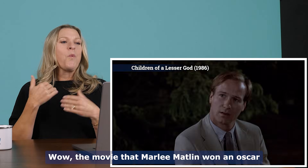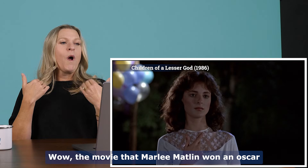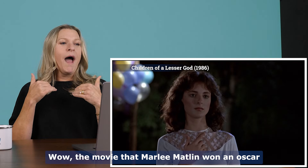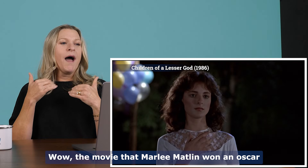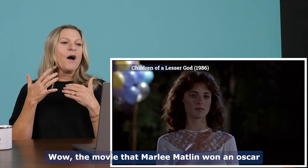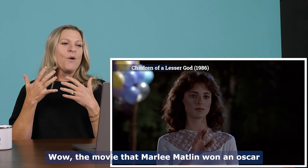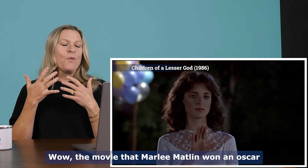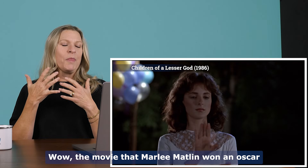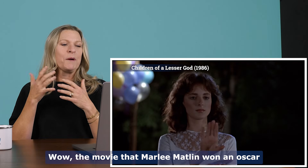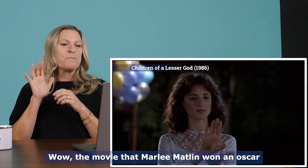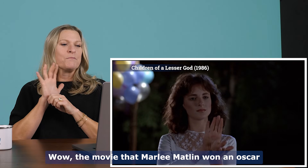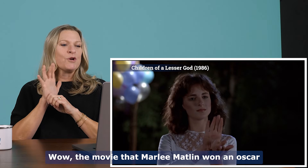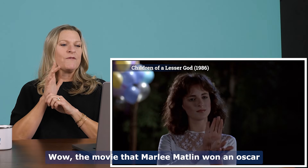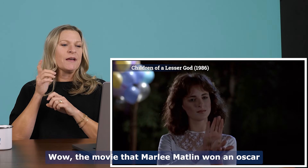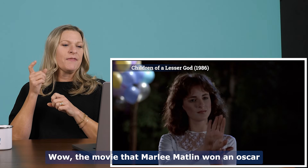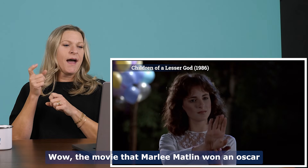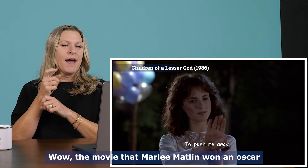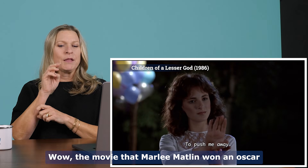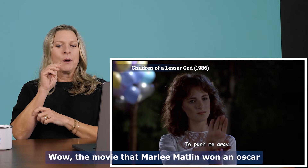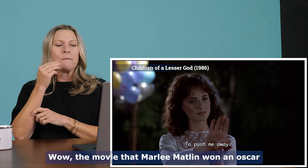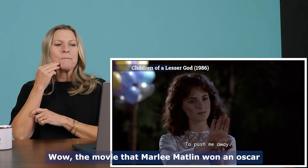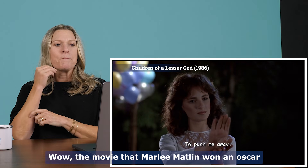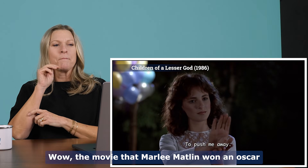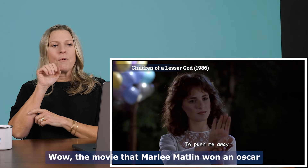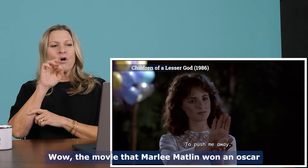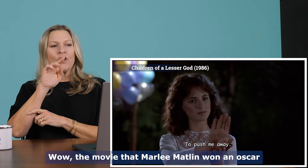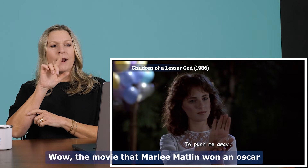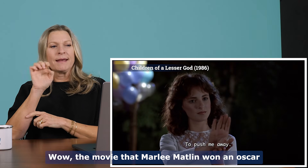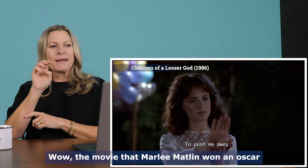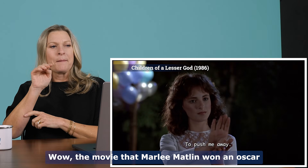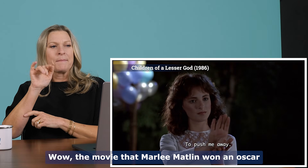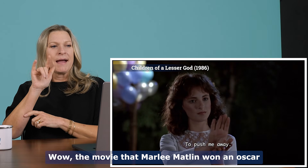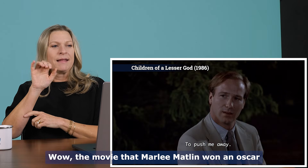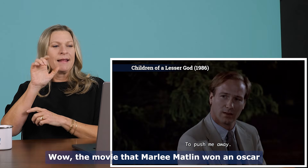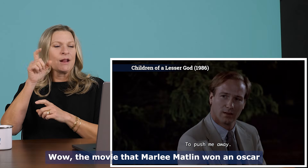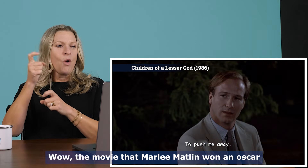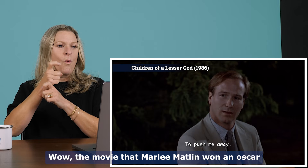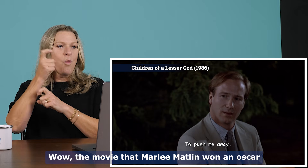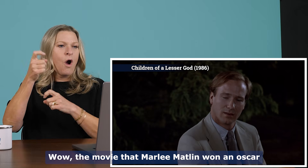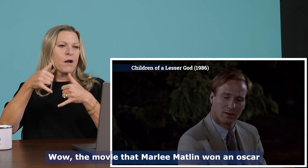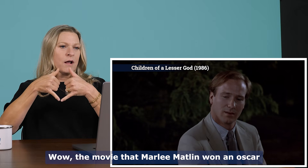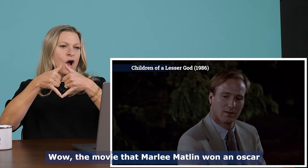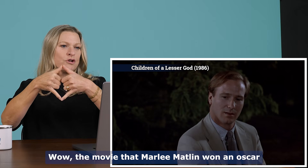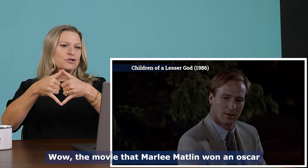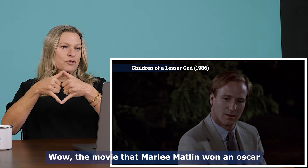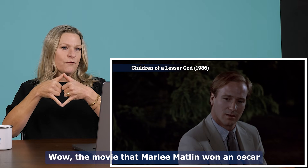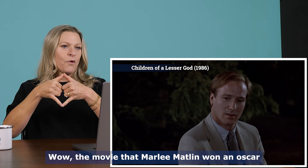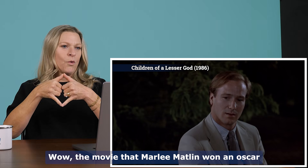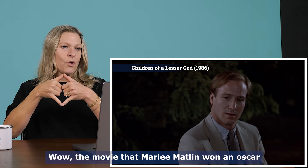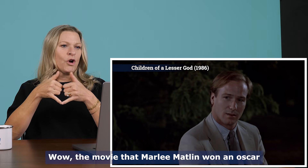Wow, the movie that Marlee Matlin won an oscar